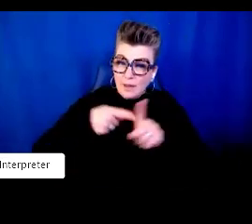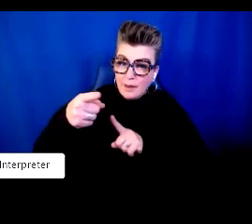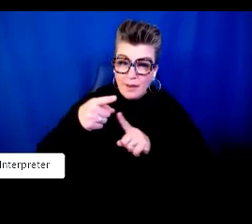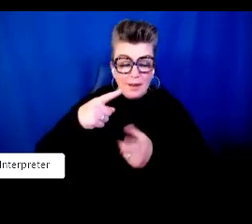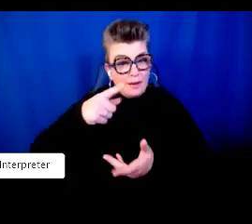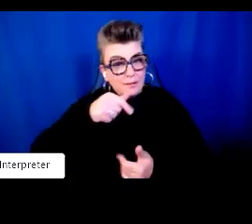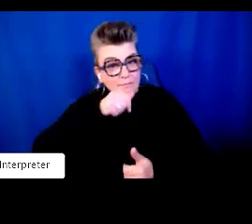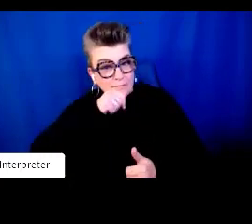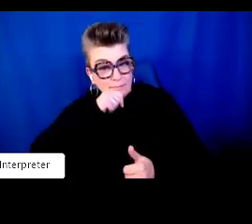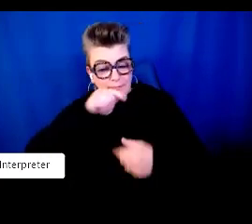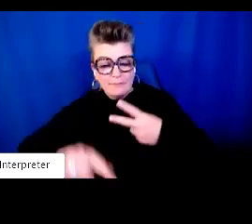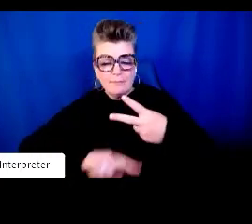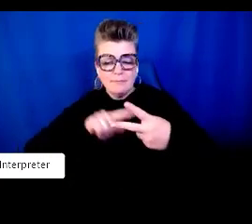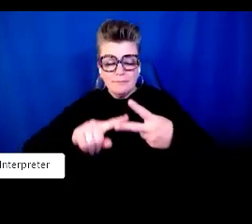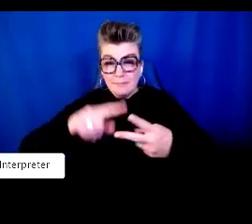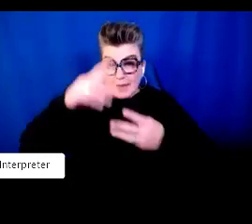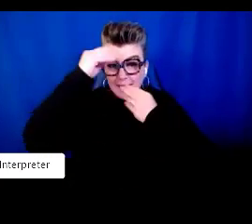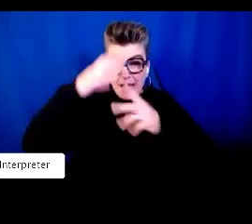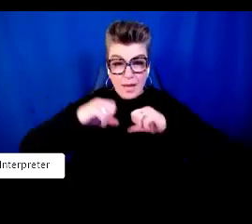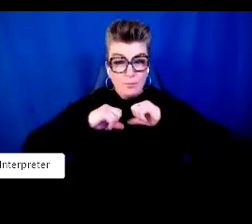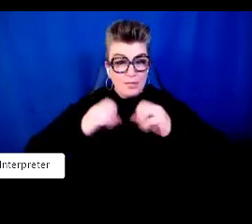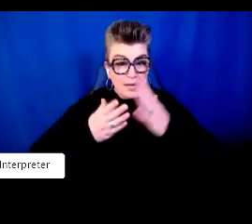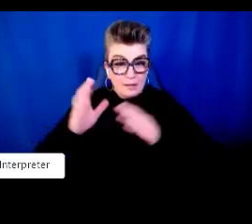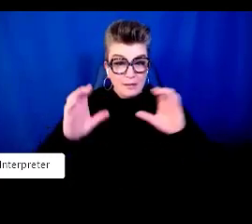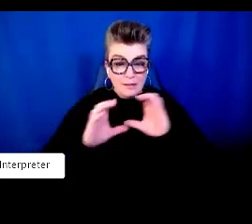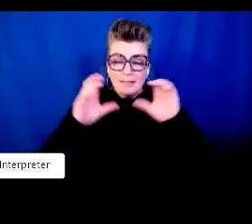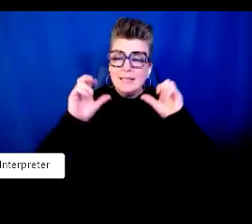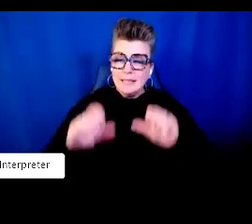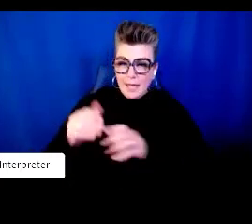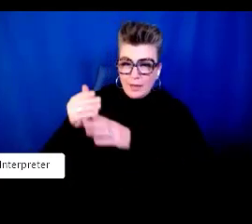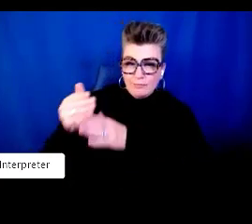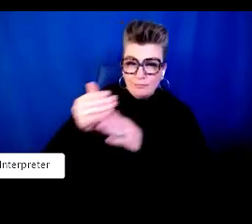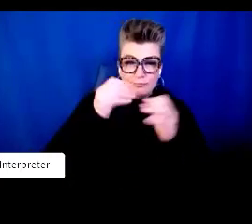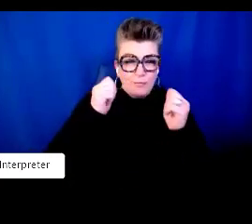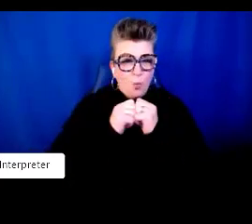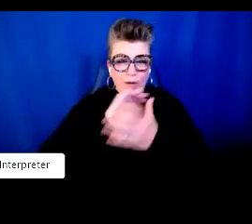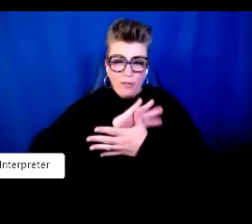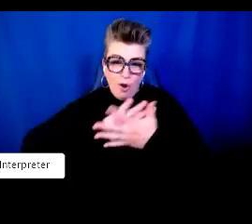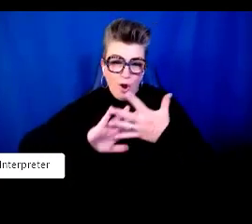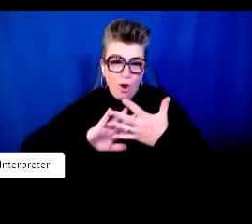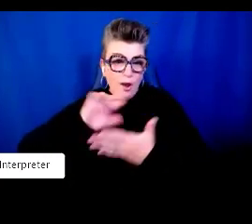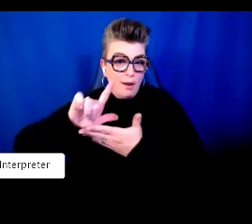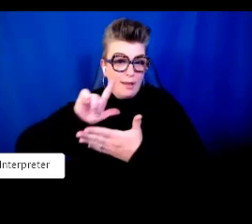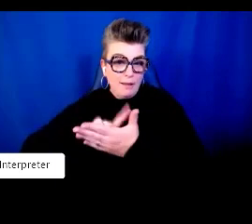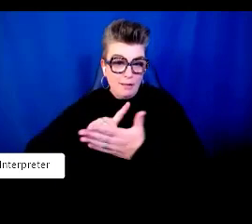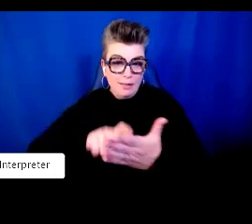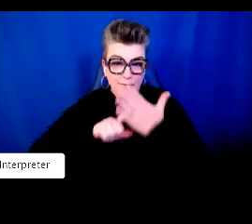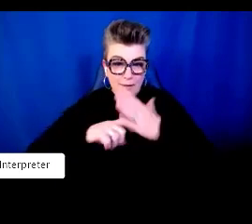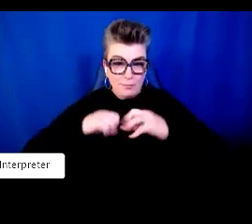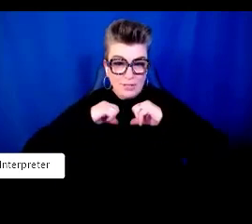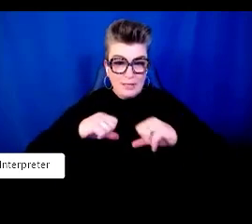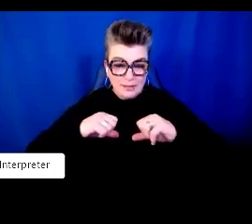protected by certificates can be shared in a manner consistent with those protections. So the protections offered by certificates of confidentiality